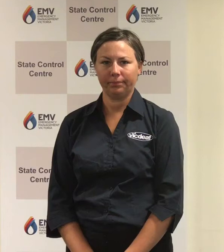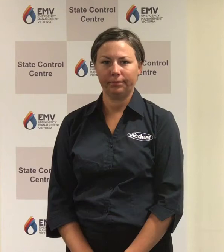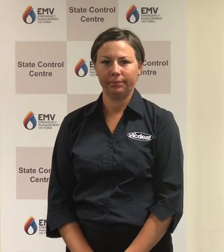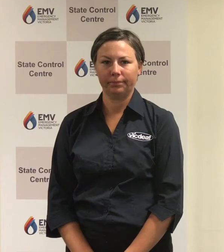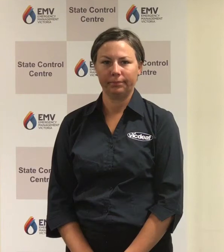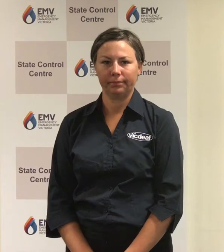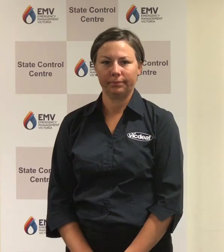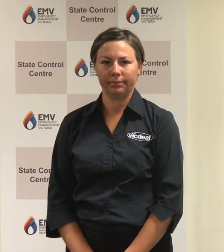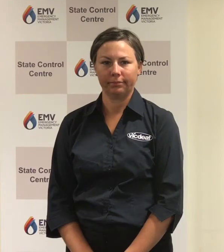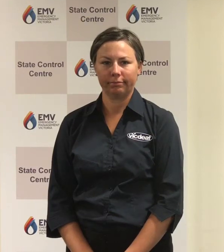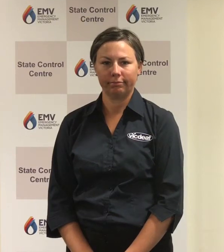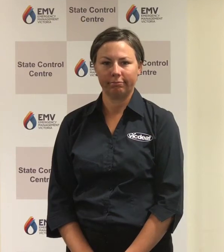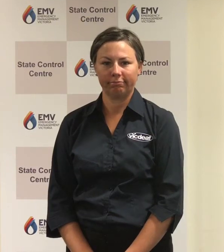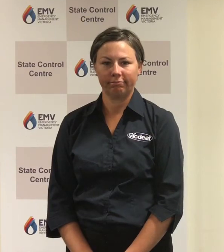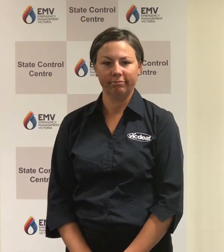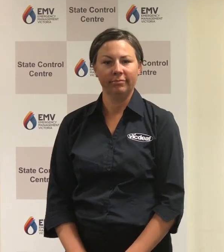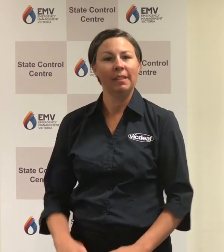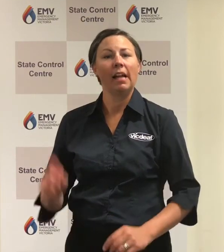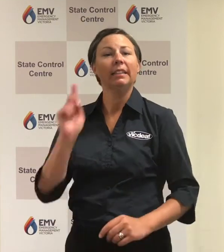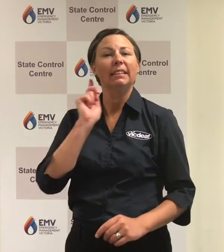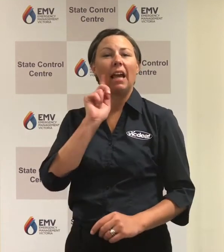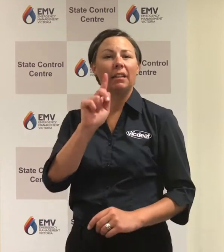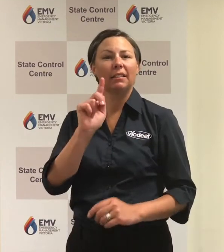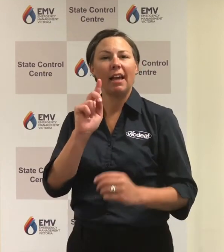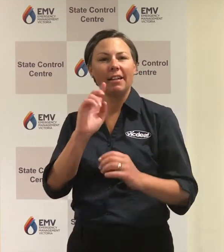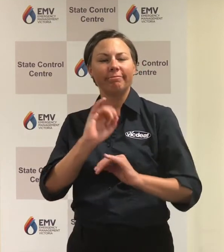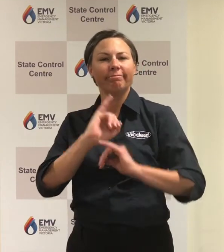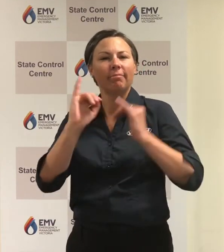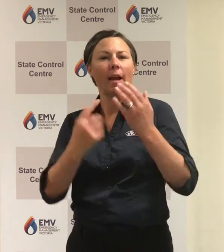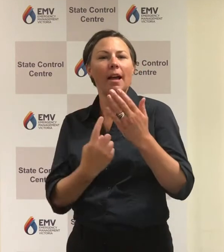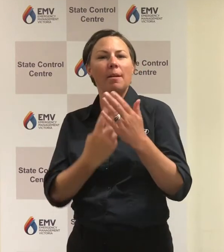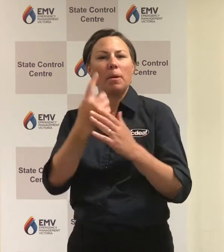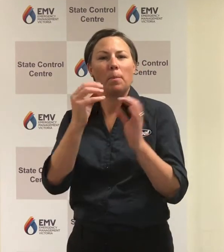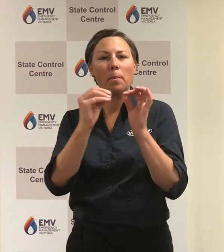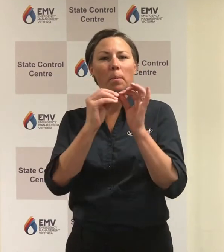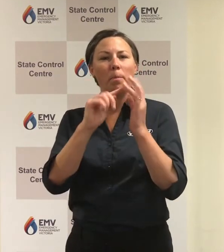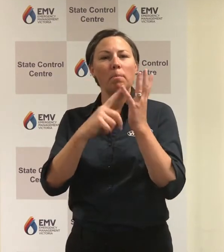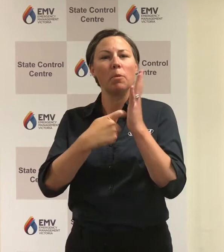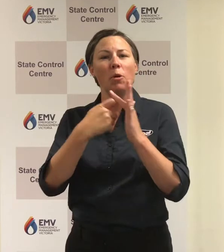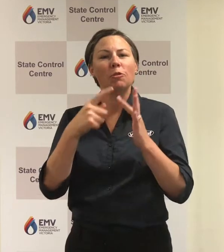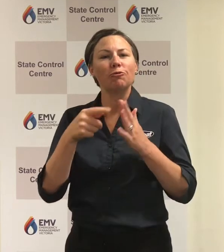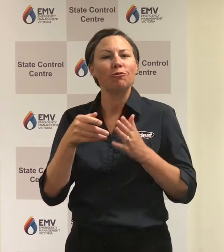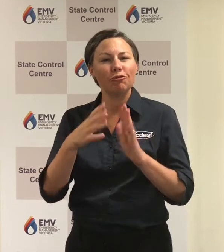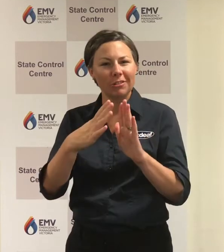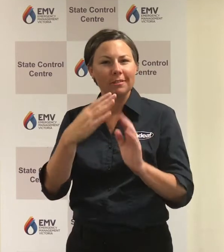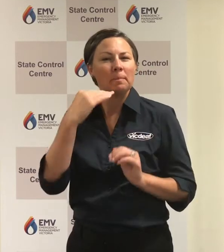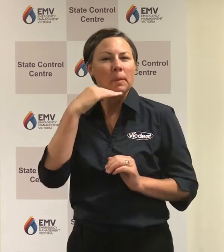After a tragedy, such as happened in Bourke Street, there are many people who are likely